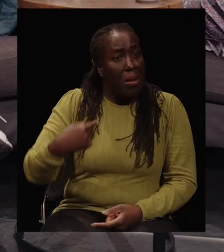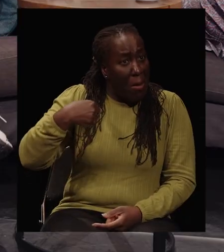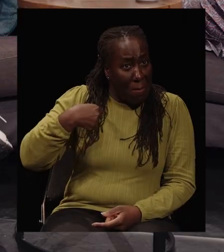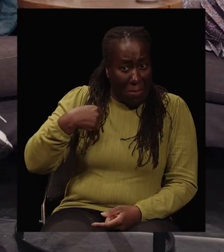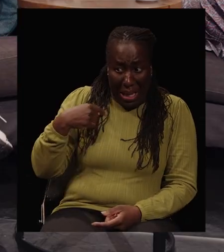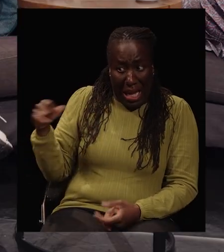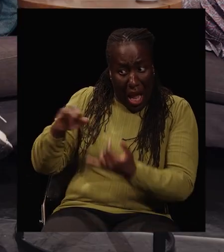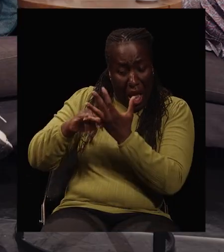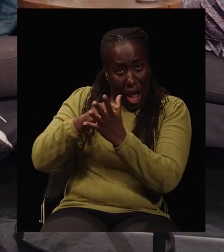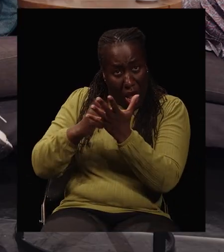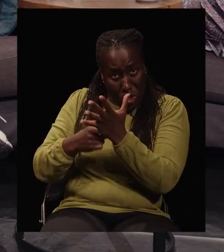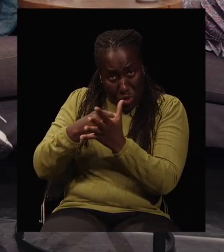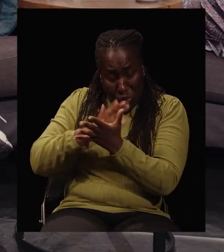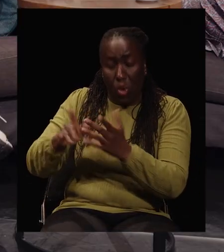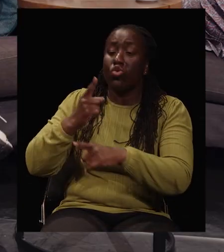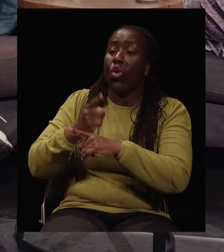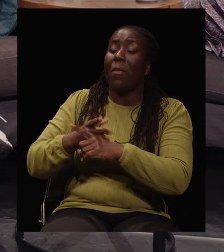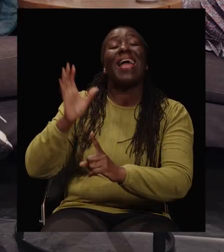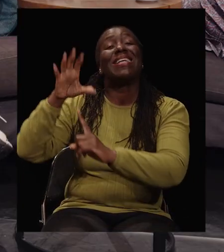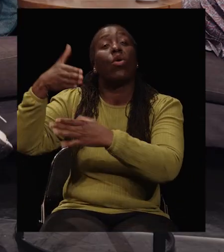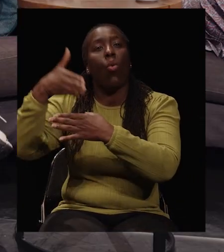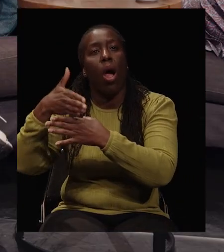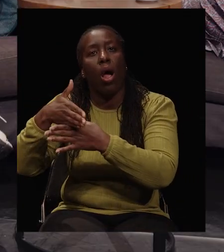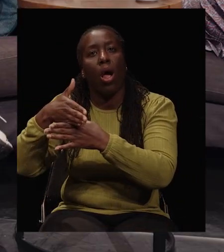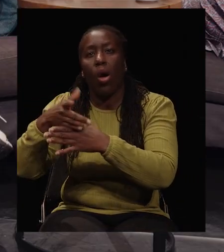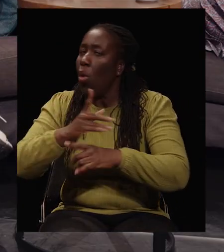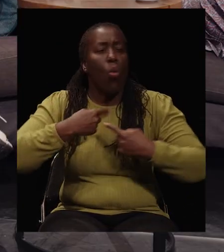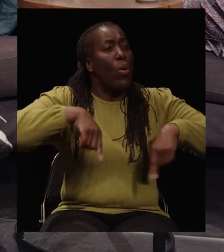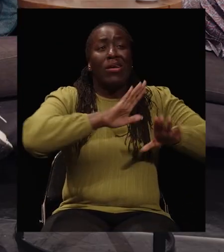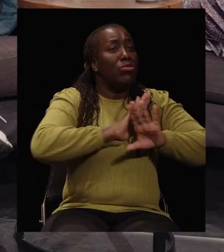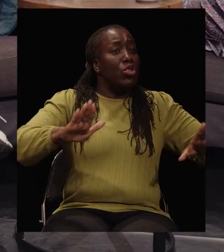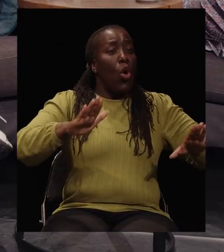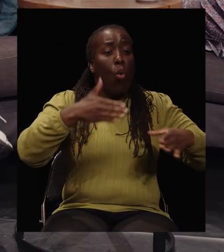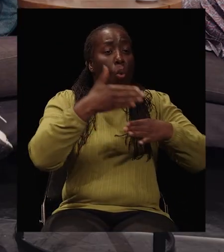about institutional working, like, we don't work with institutions directly.